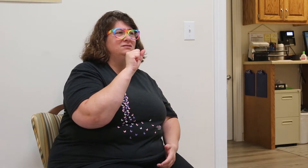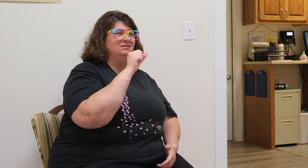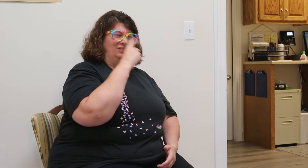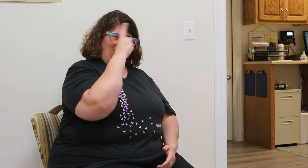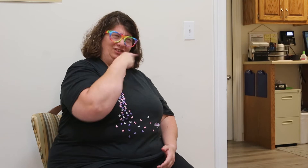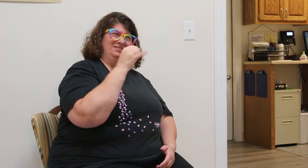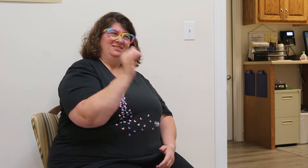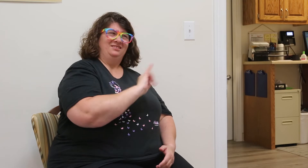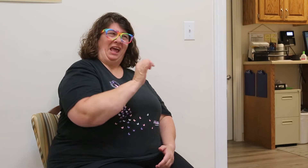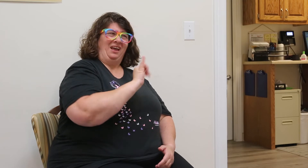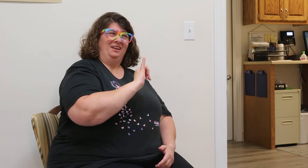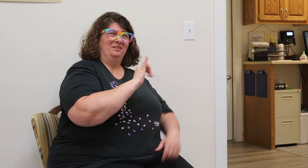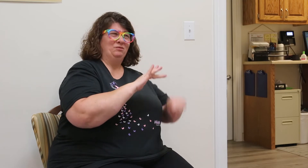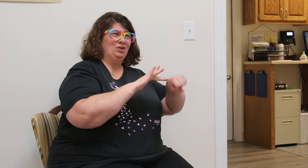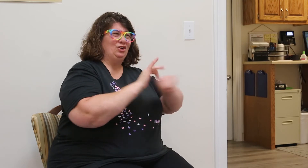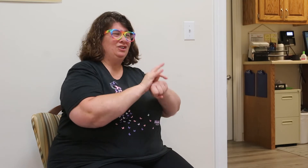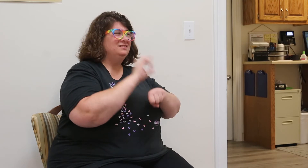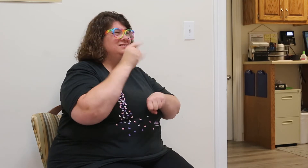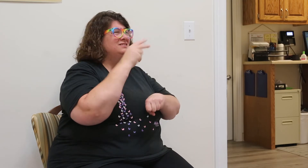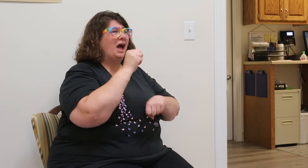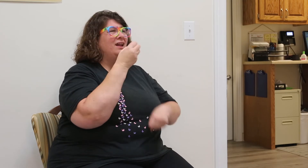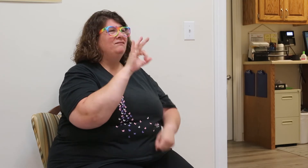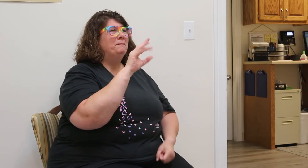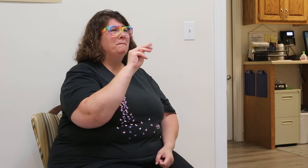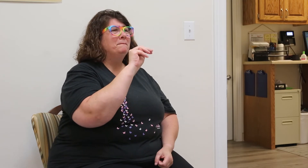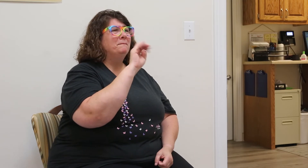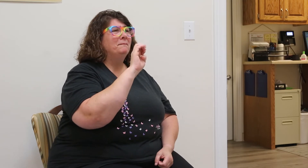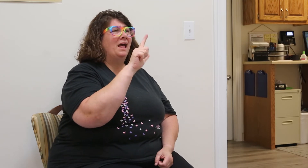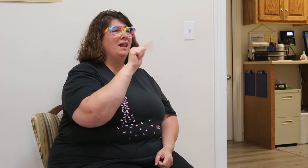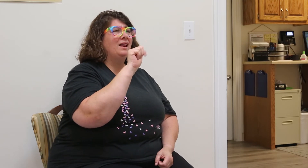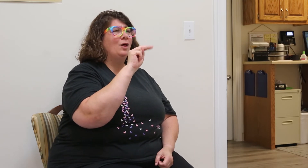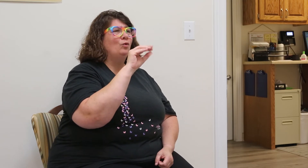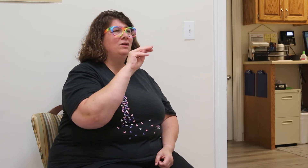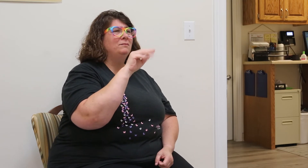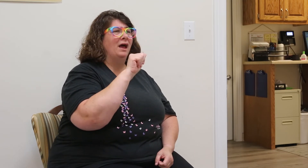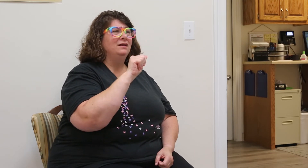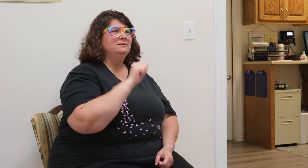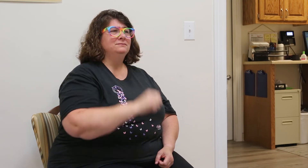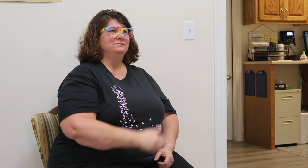that looks the same as the early sign of melanoma?